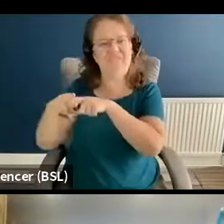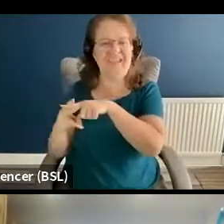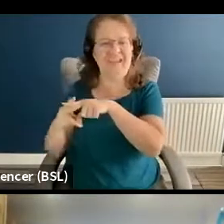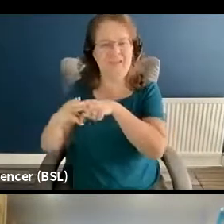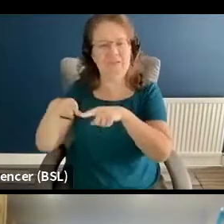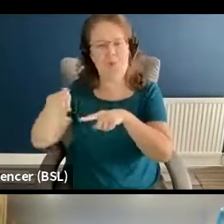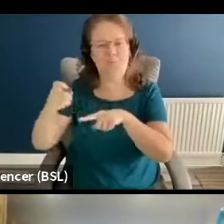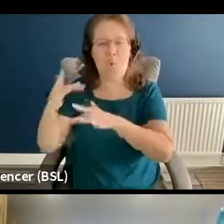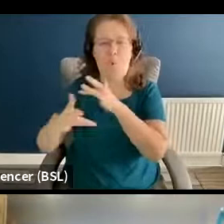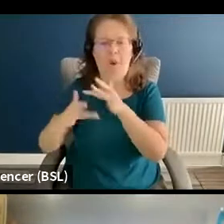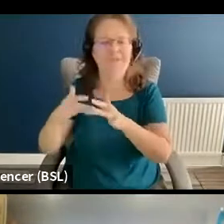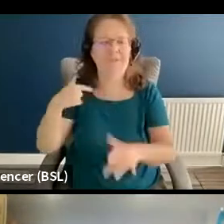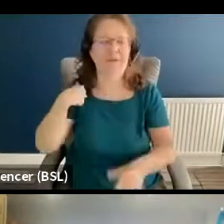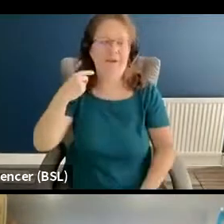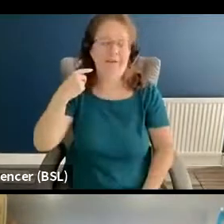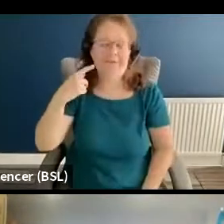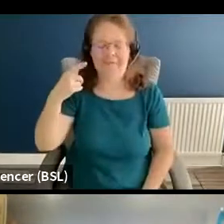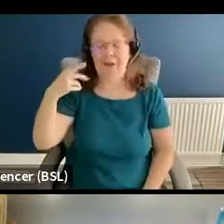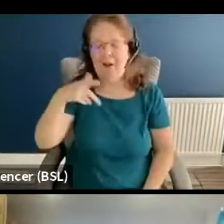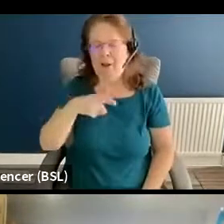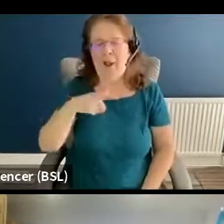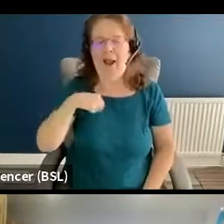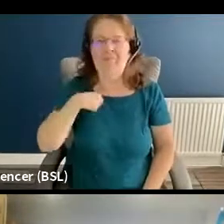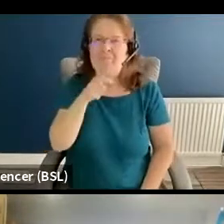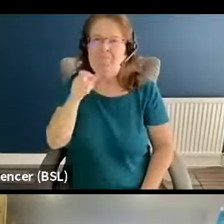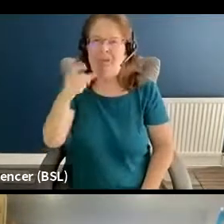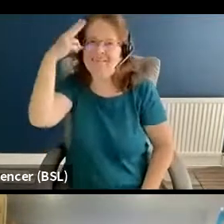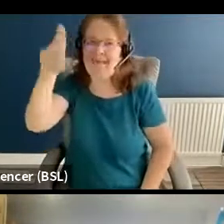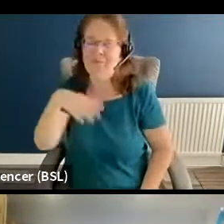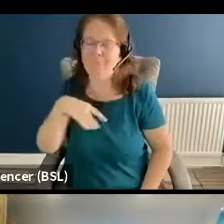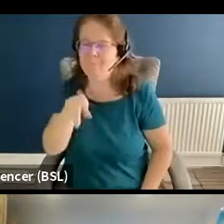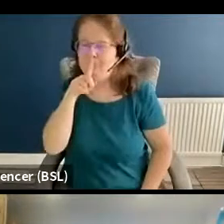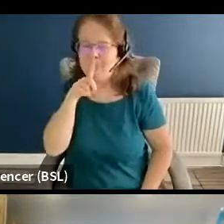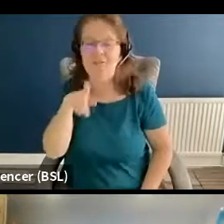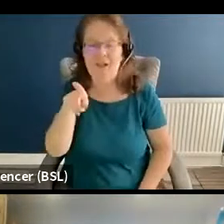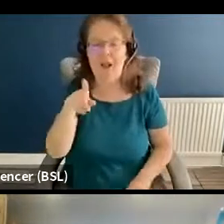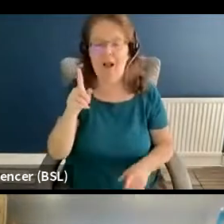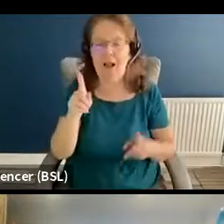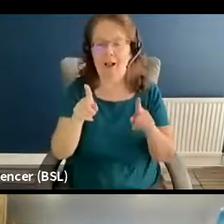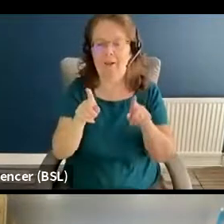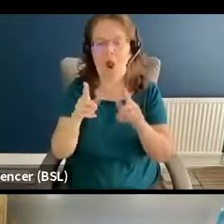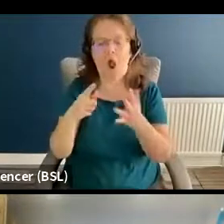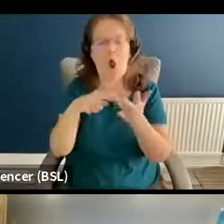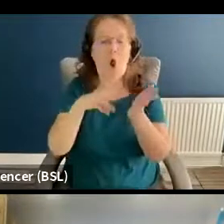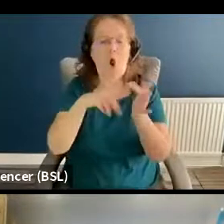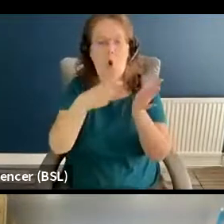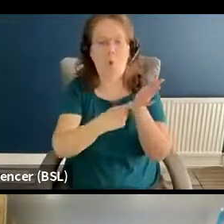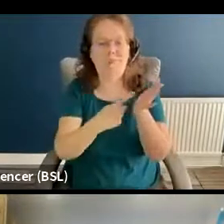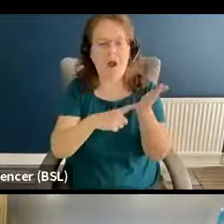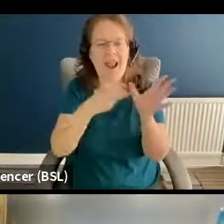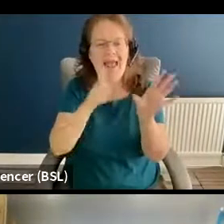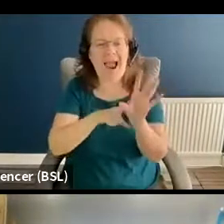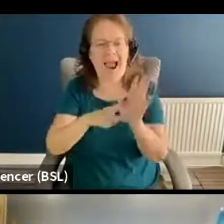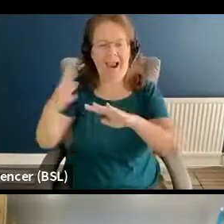For panelists feel free to name them, but like overlays and things like that. Is there a